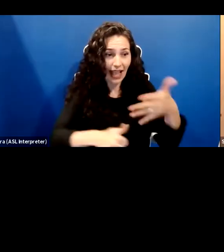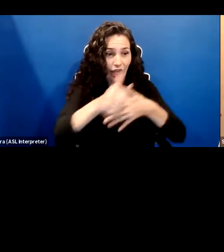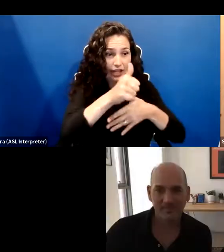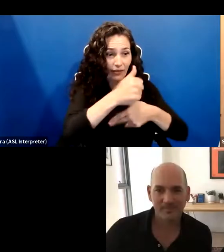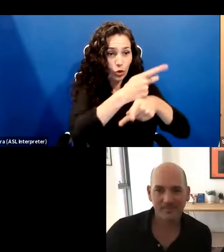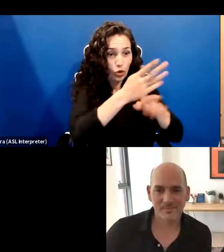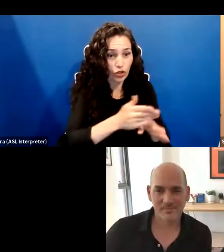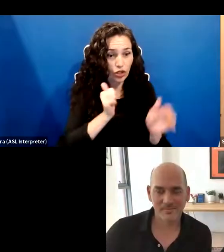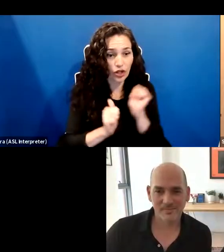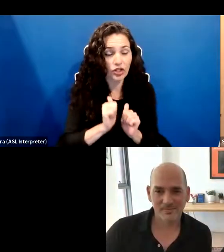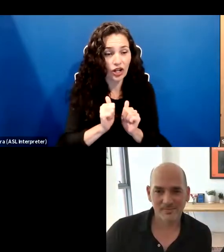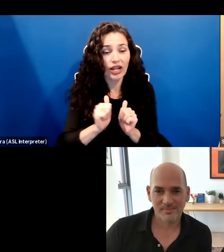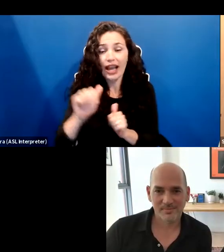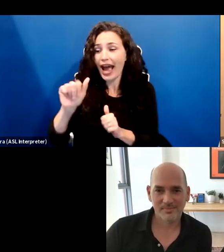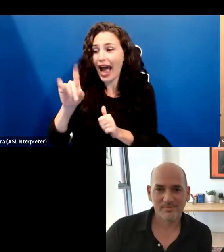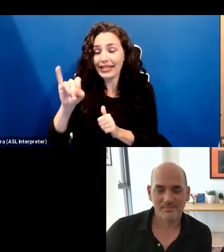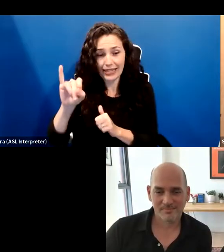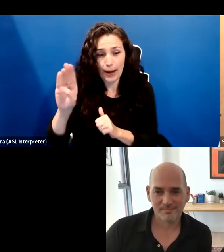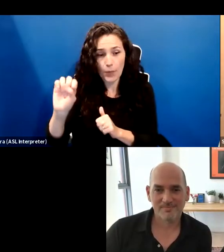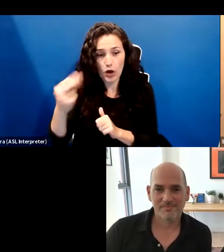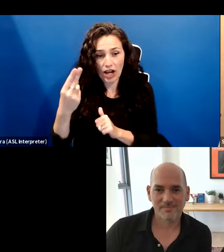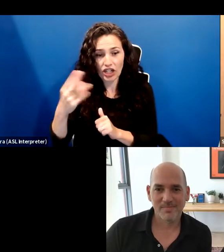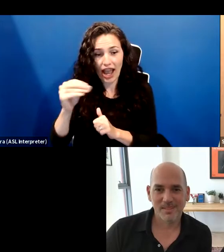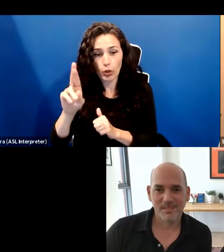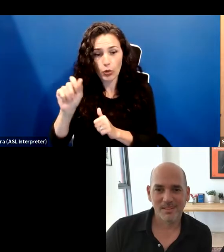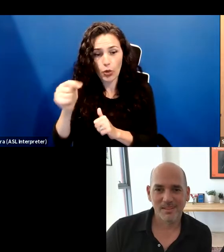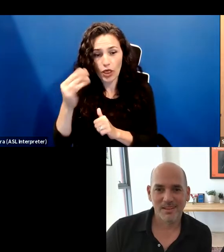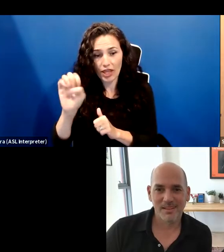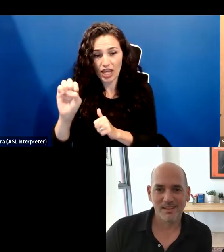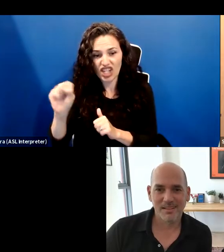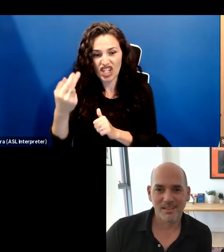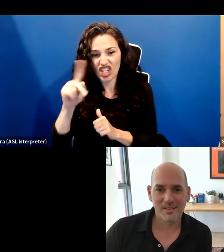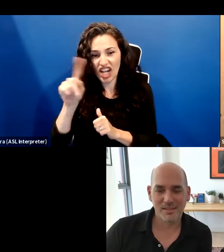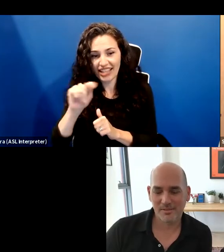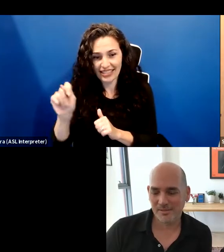We have with us today, Adi Barash and Ruthie Shatz. Hi? - Hi Steve?